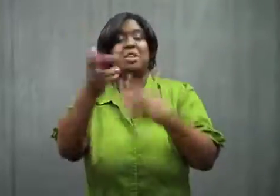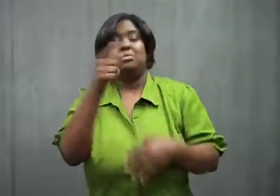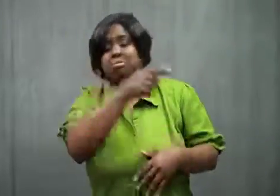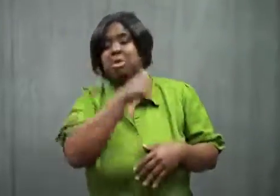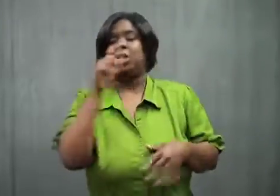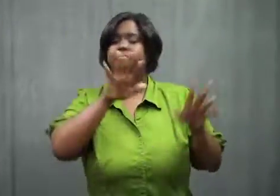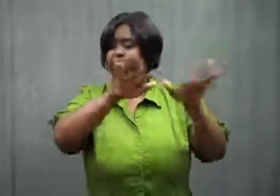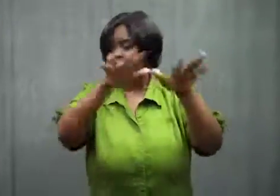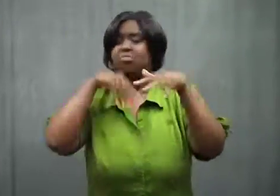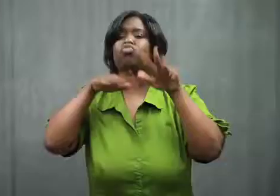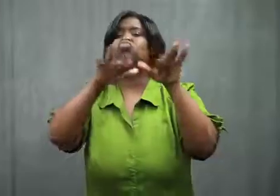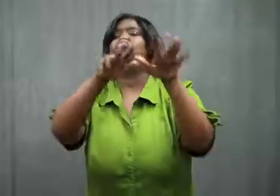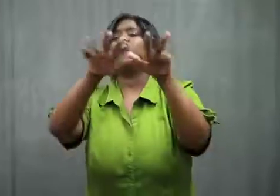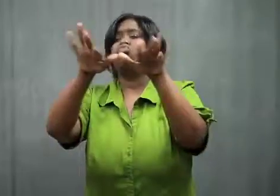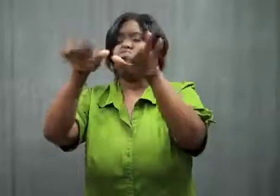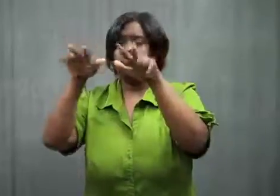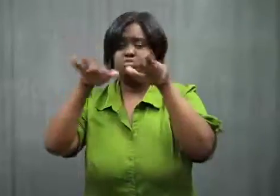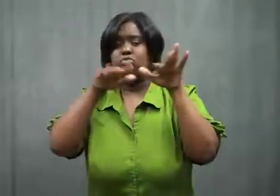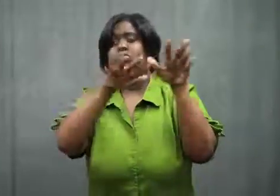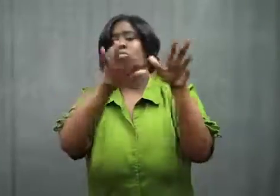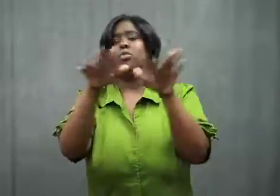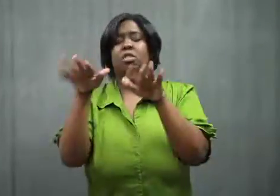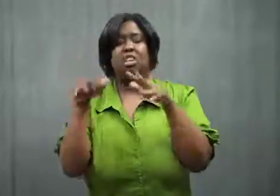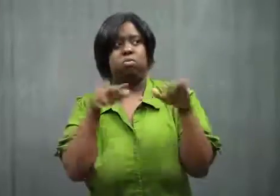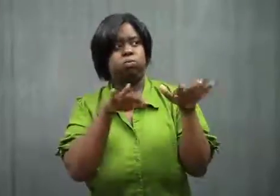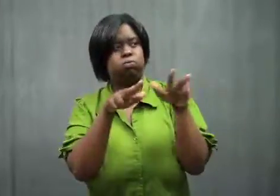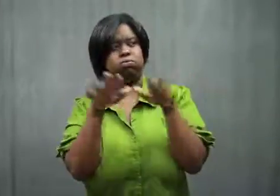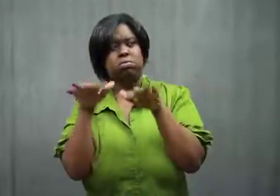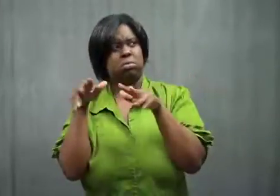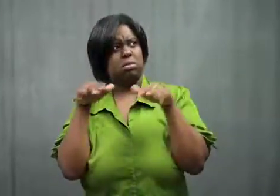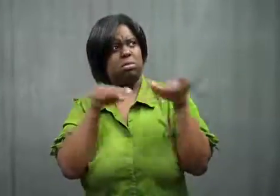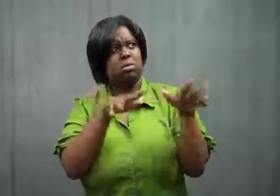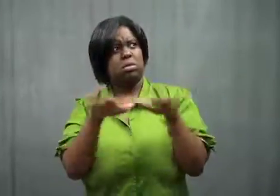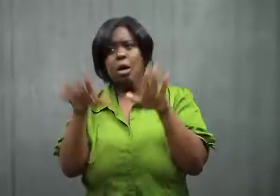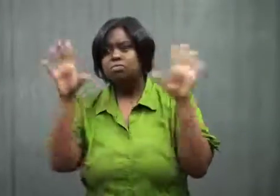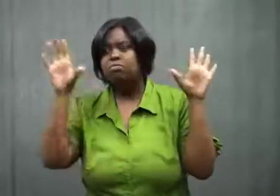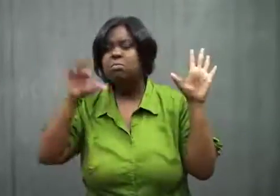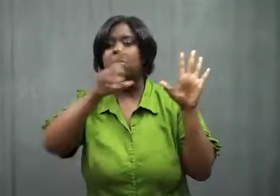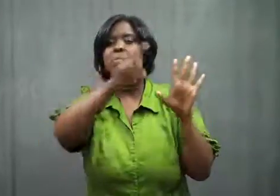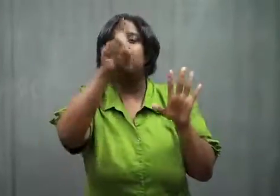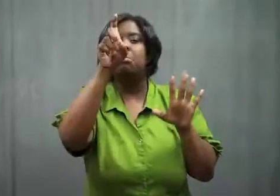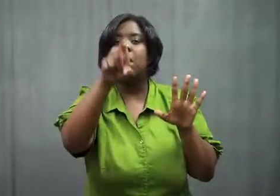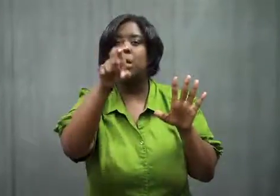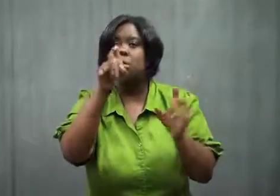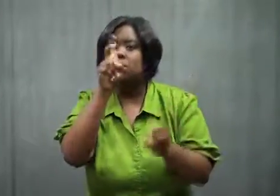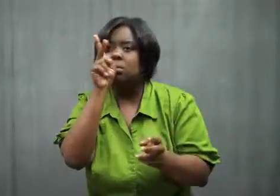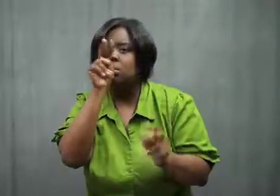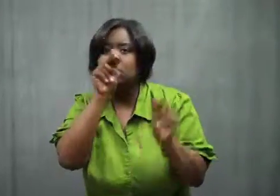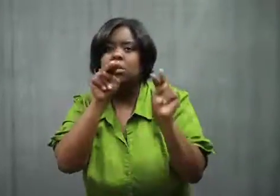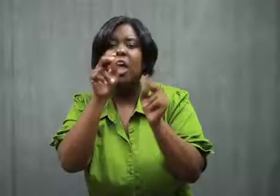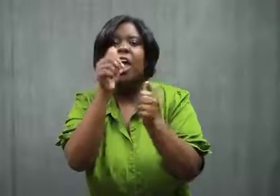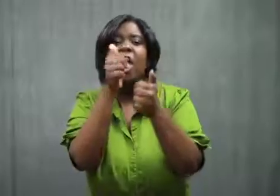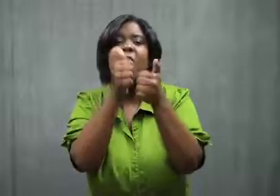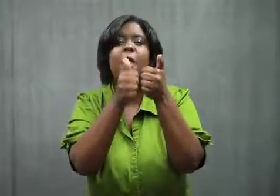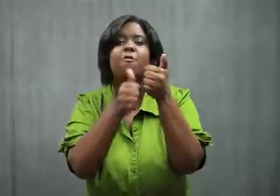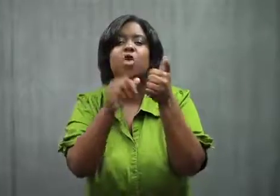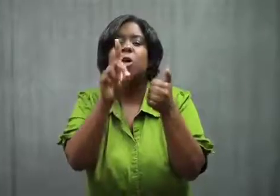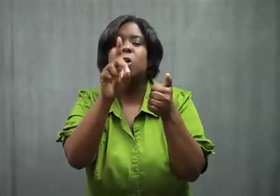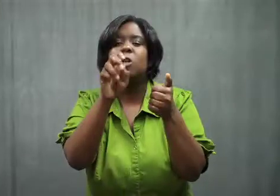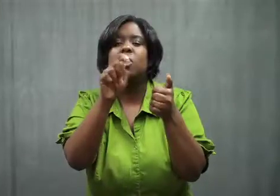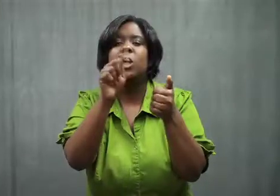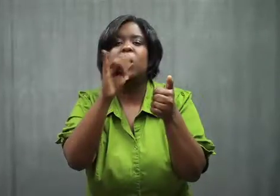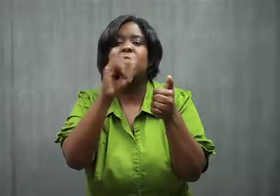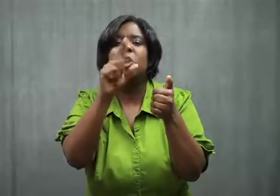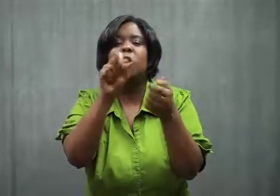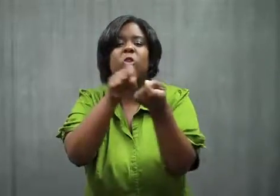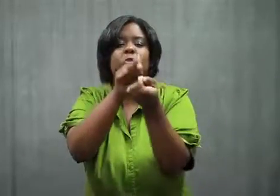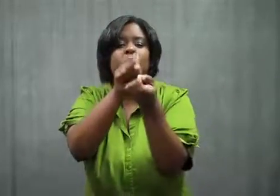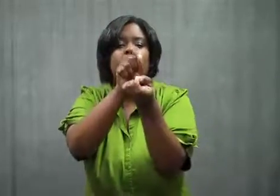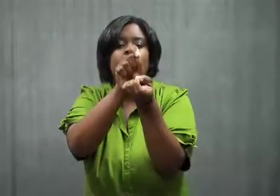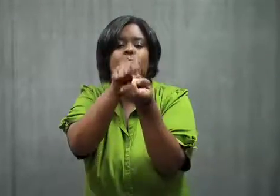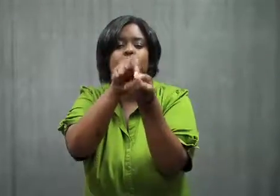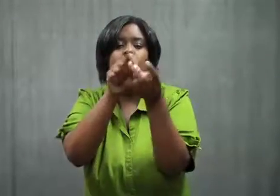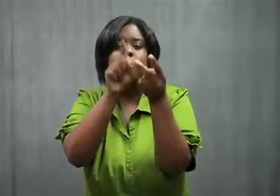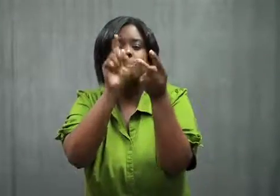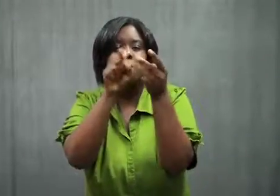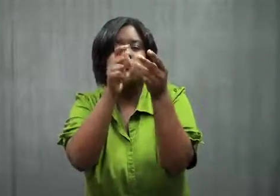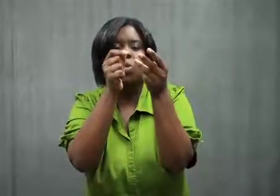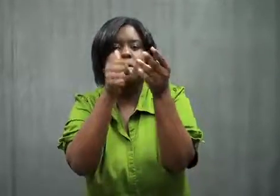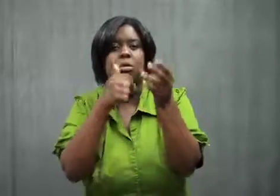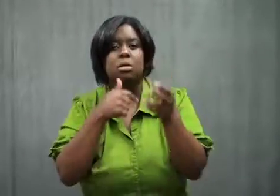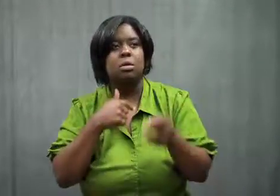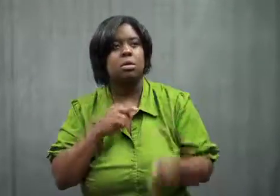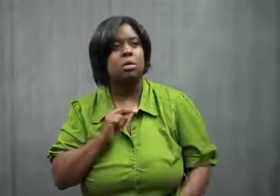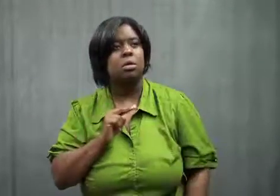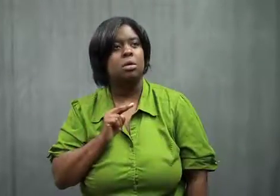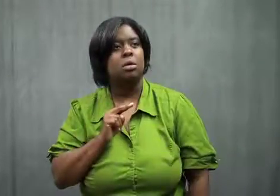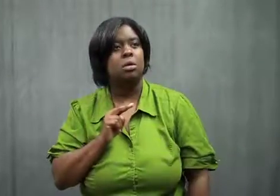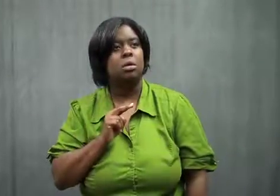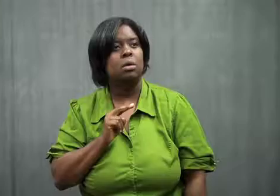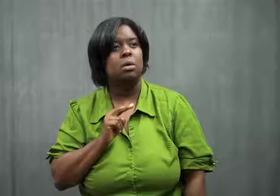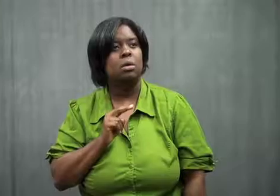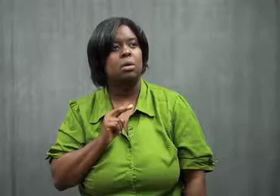We were looking at everything.. my aunt just has to look at every single detail.